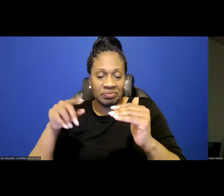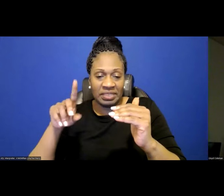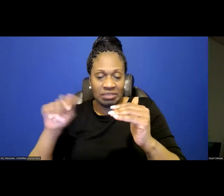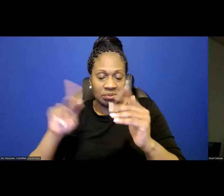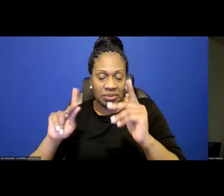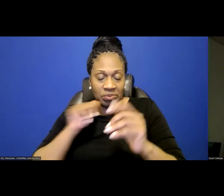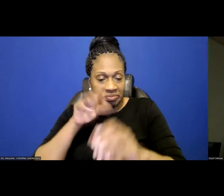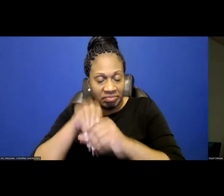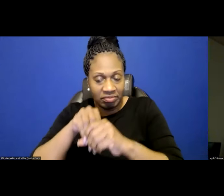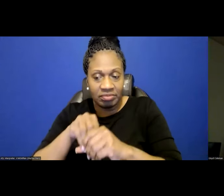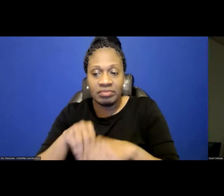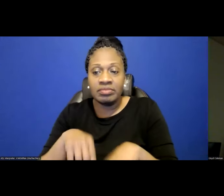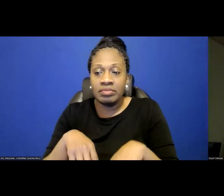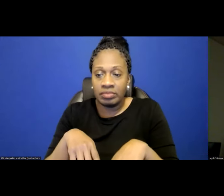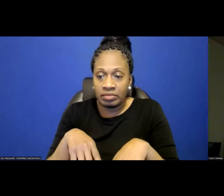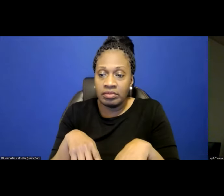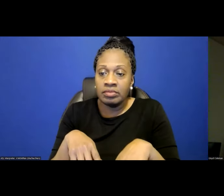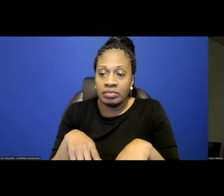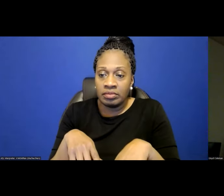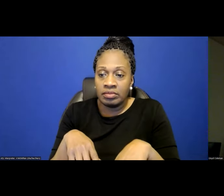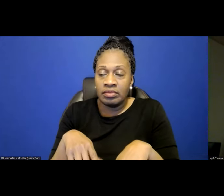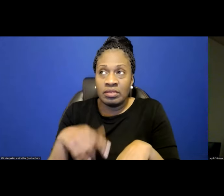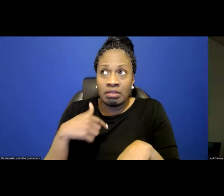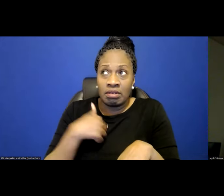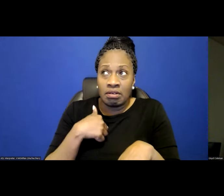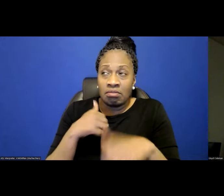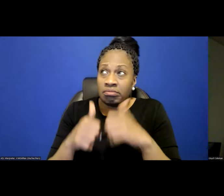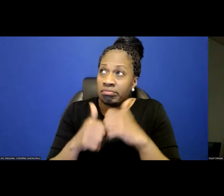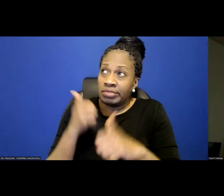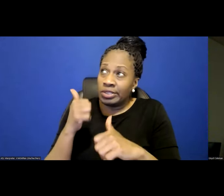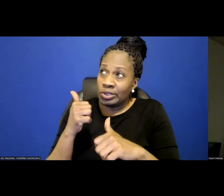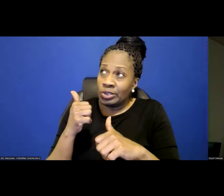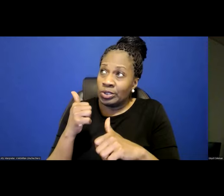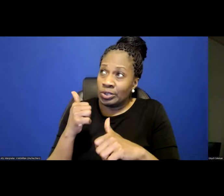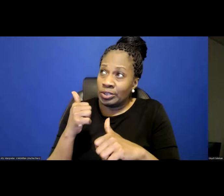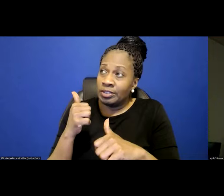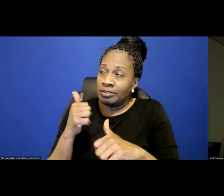And I think the thing I'm most keen to see and most passionate about